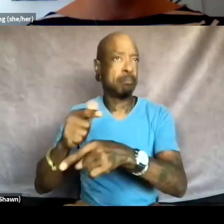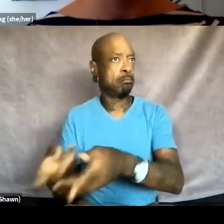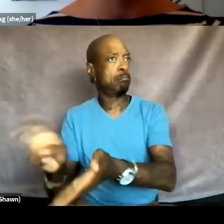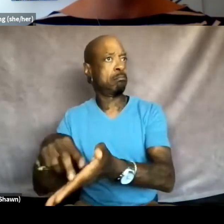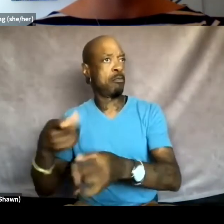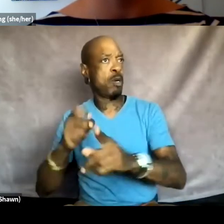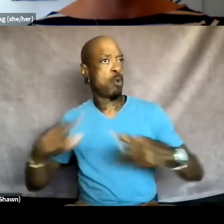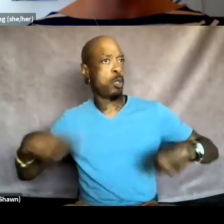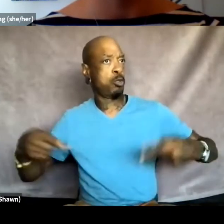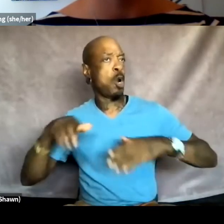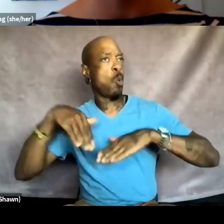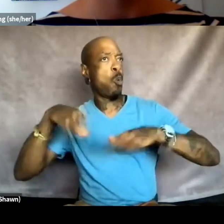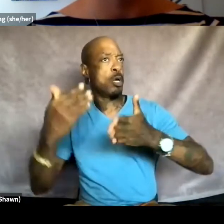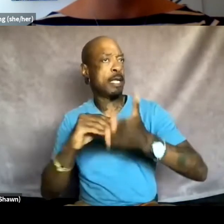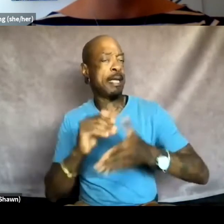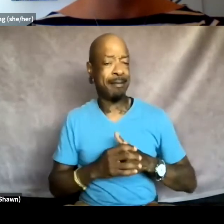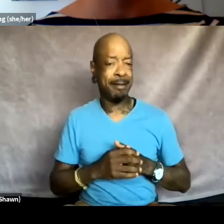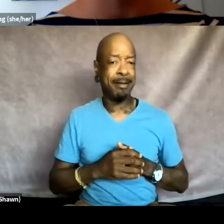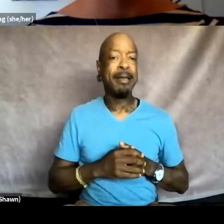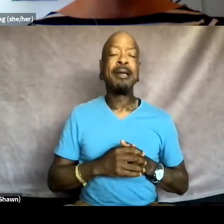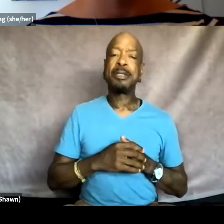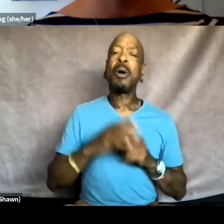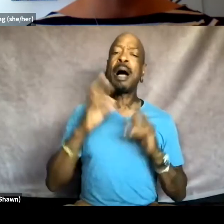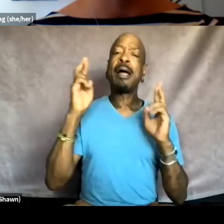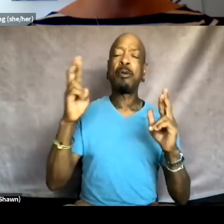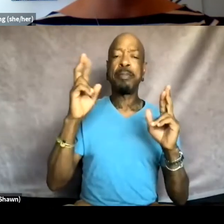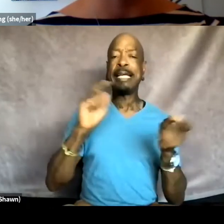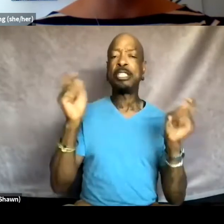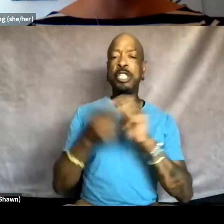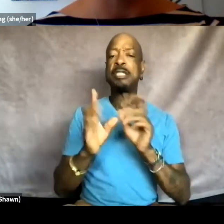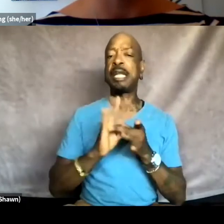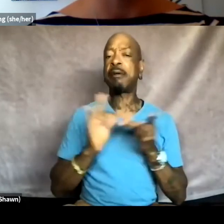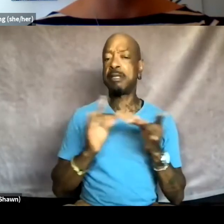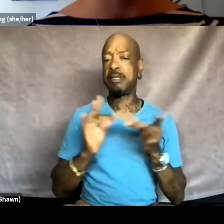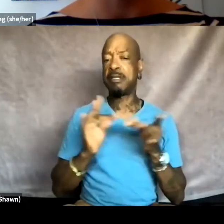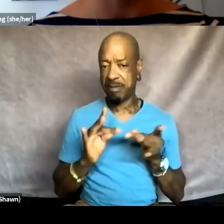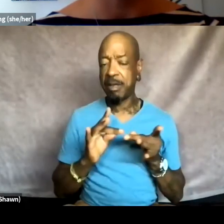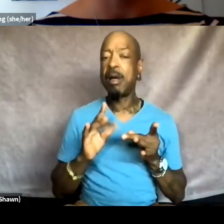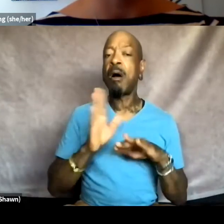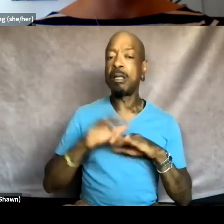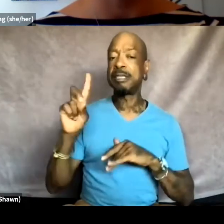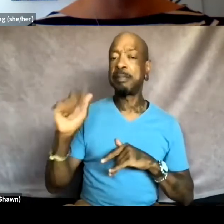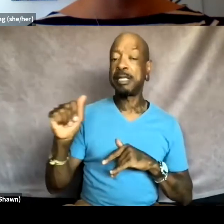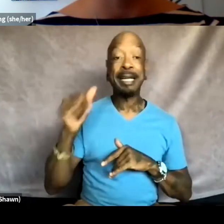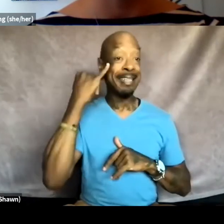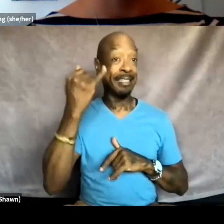Keah Brown: Change the narrative of disability we change those cure narratives these ideas for children in particular that.